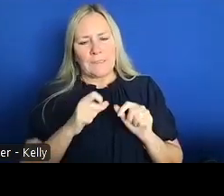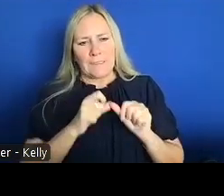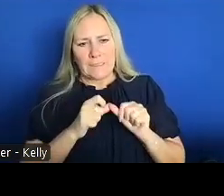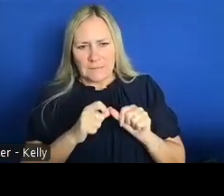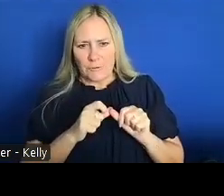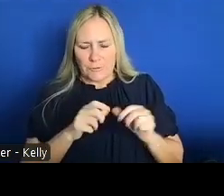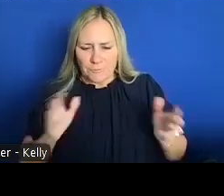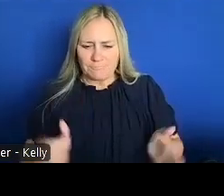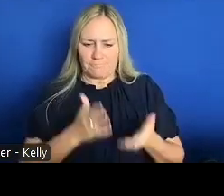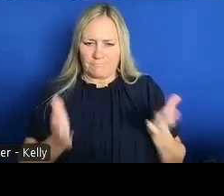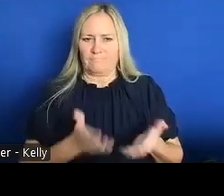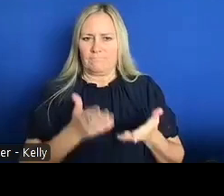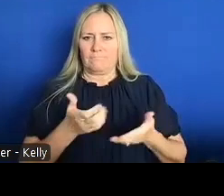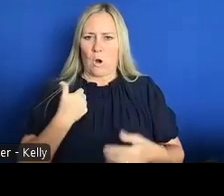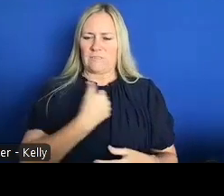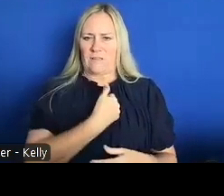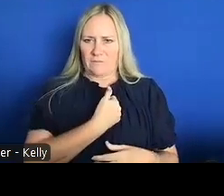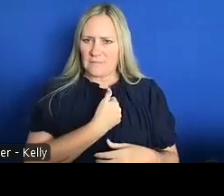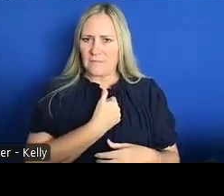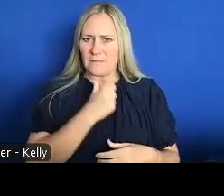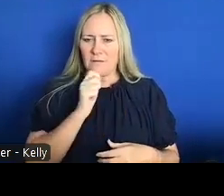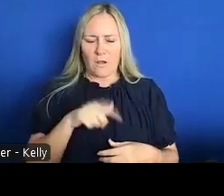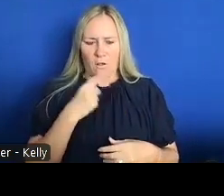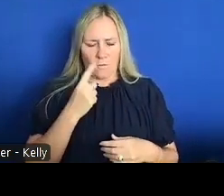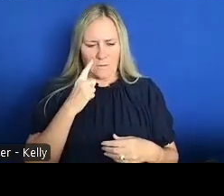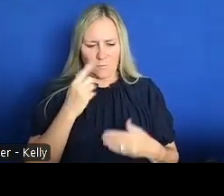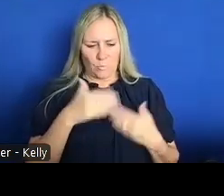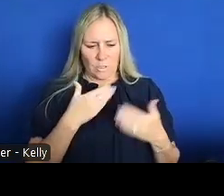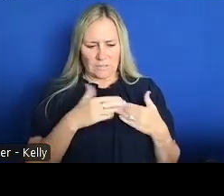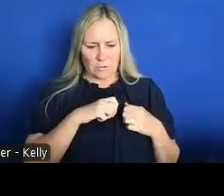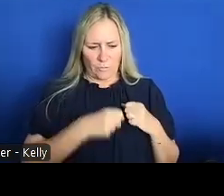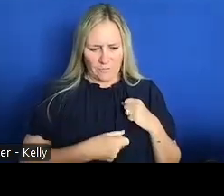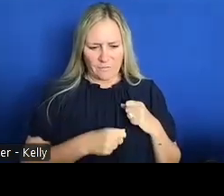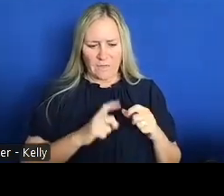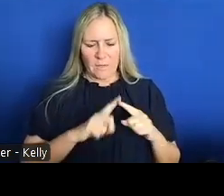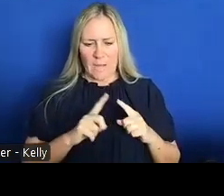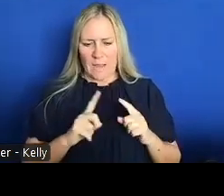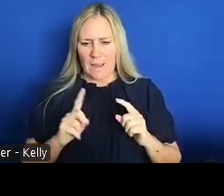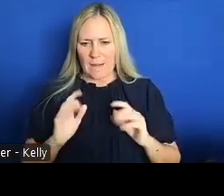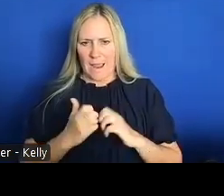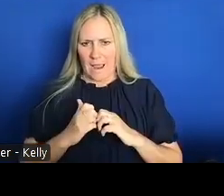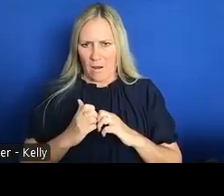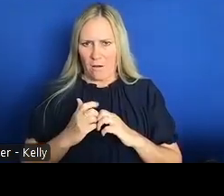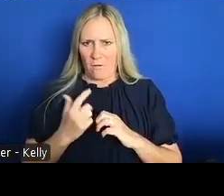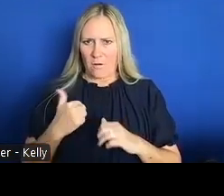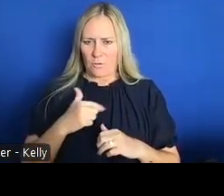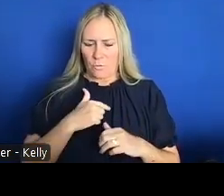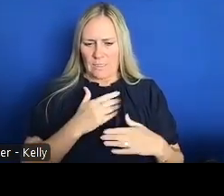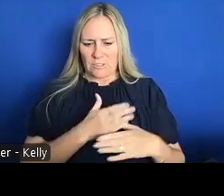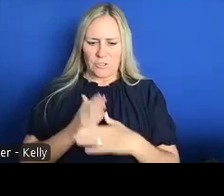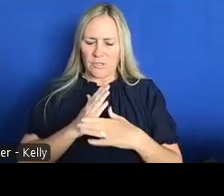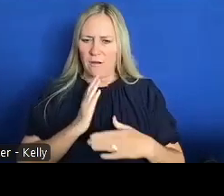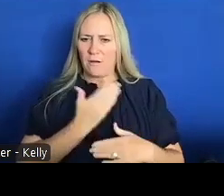we have to not just process the grief but there has to be a way that we share our experience of